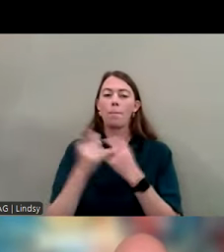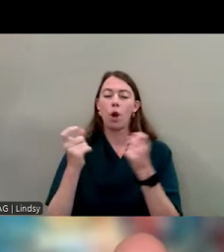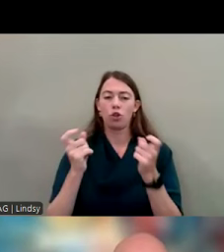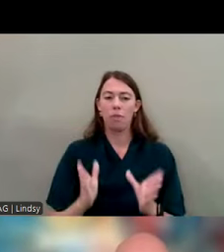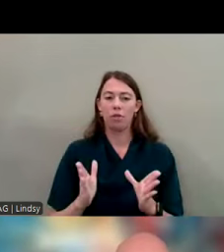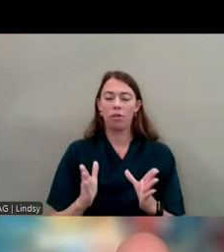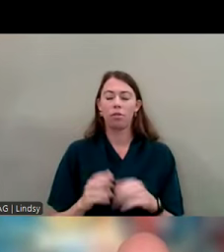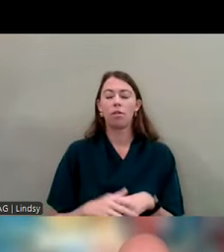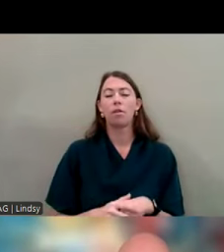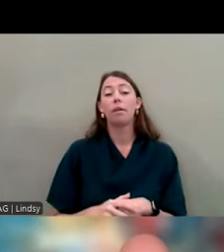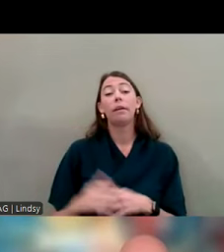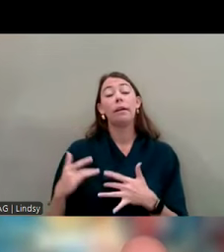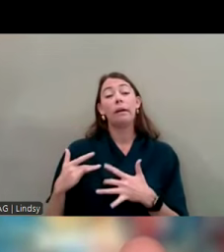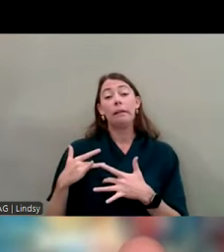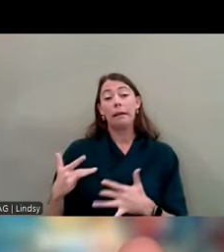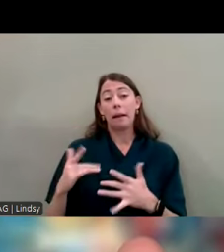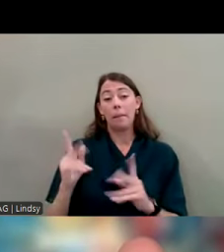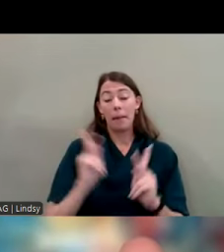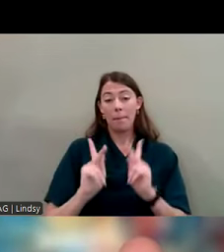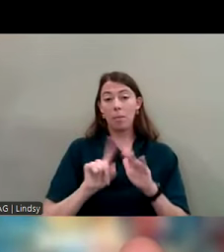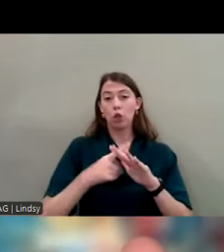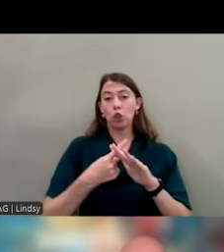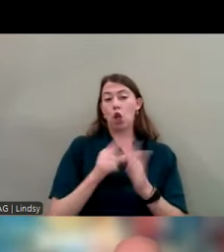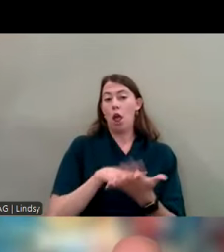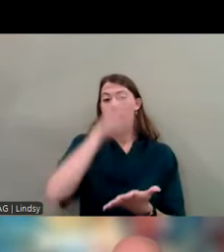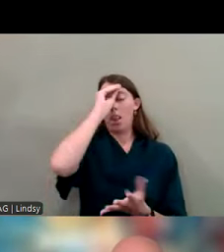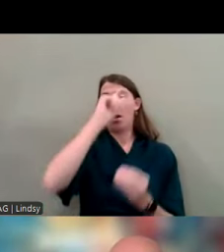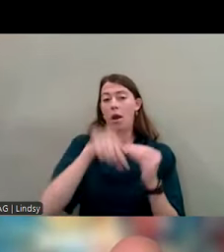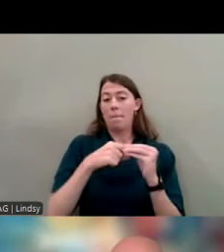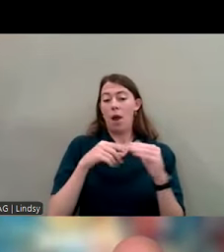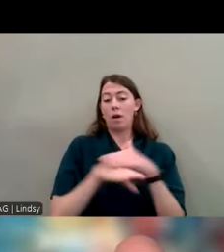starting out in accessibility, either because they have identified the need internally that